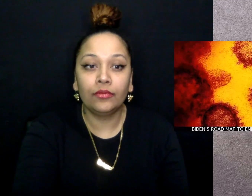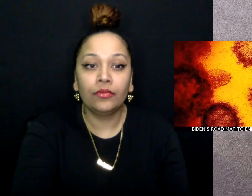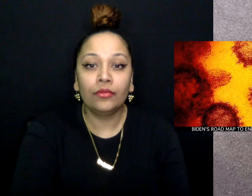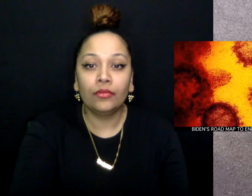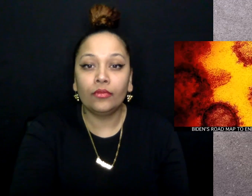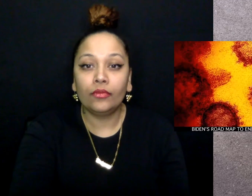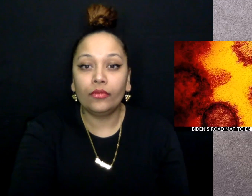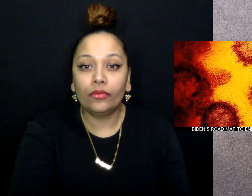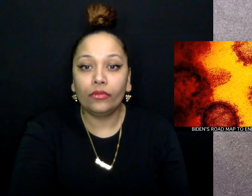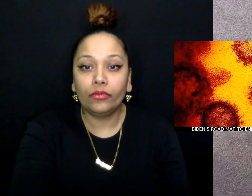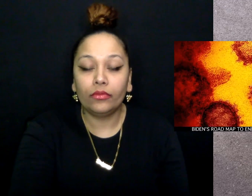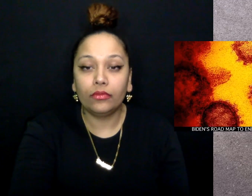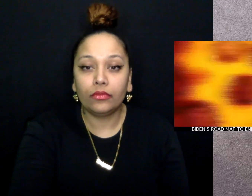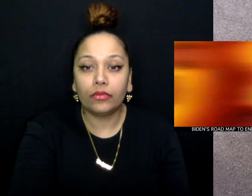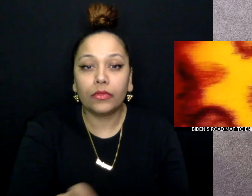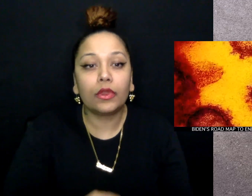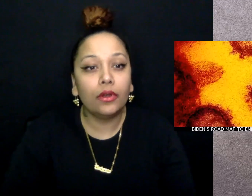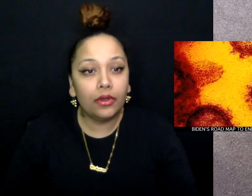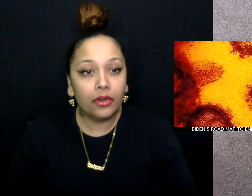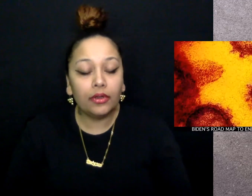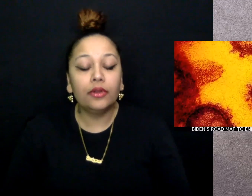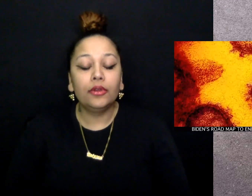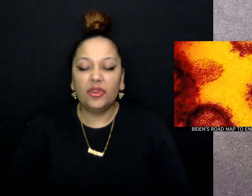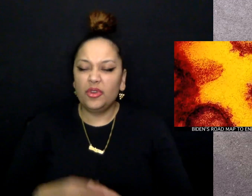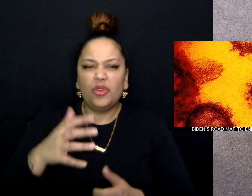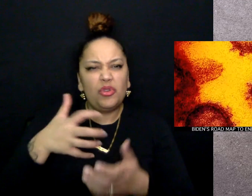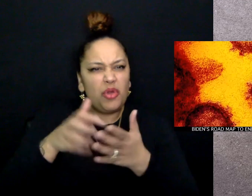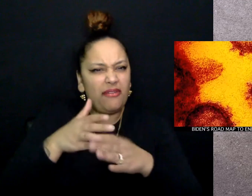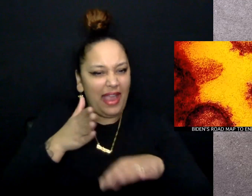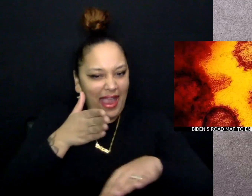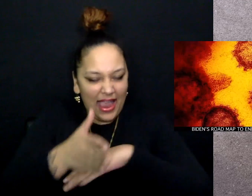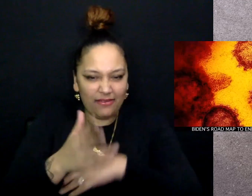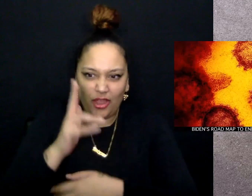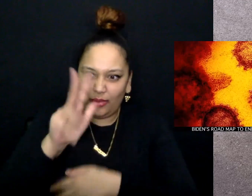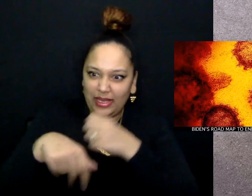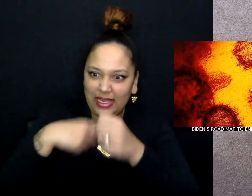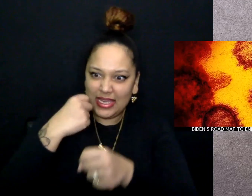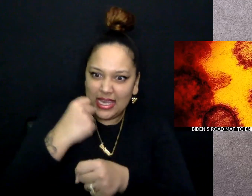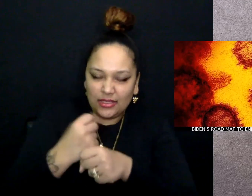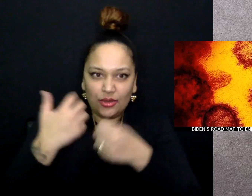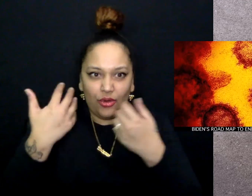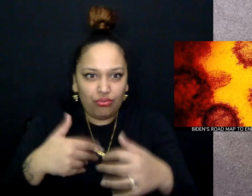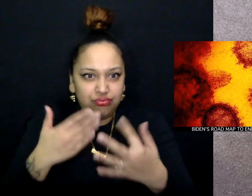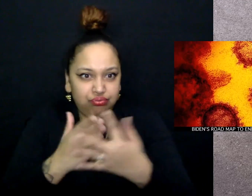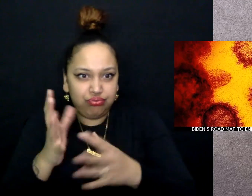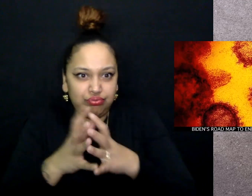Football fans and non football fans continue to show their Love by donating to